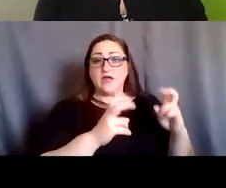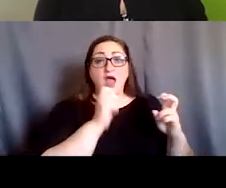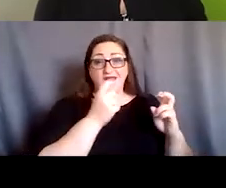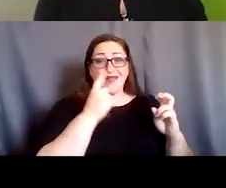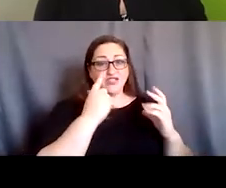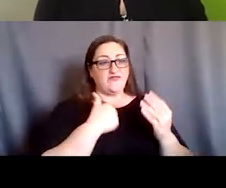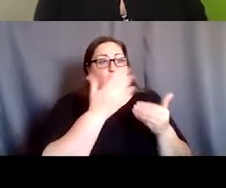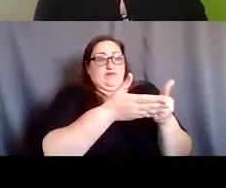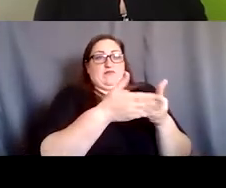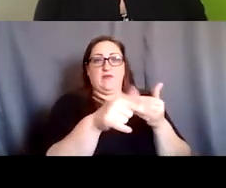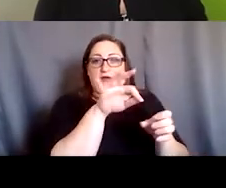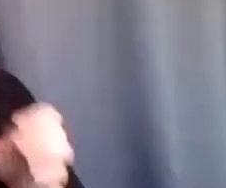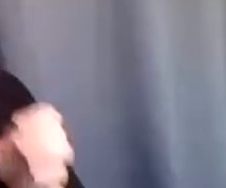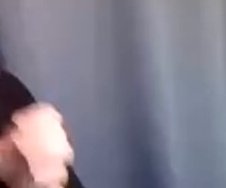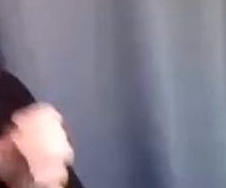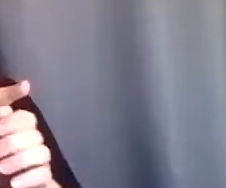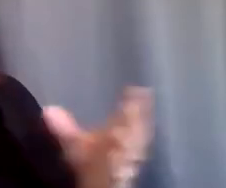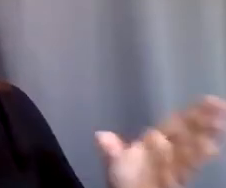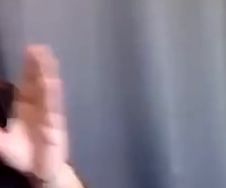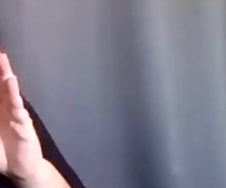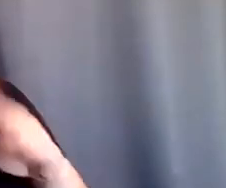future elections that are not just national but also local.